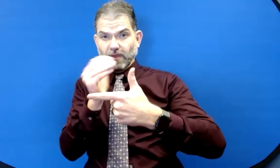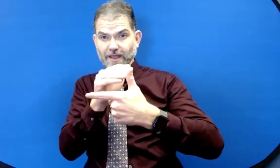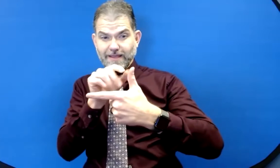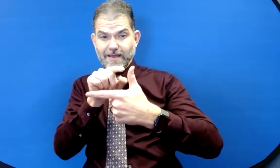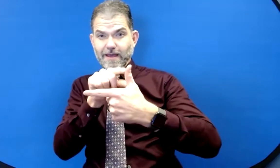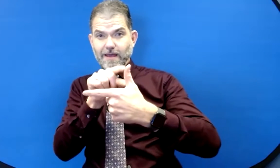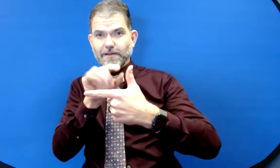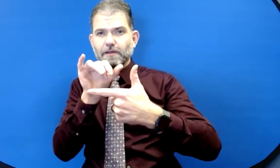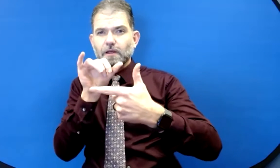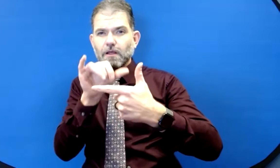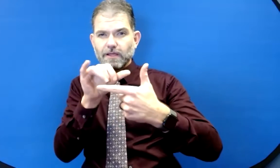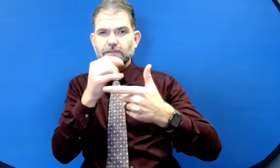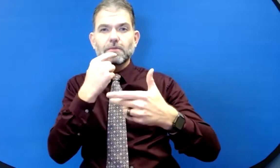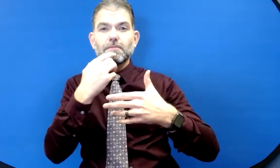ASL Interpreter: So with the first 2 types.